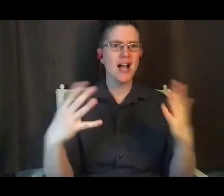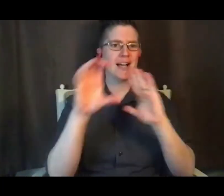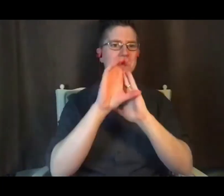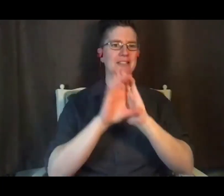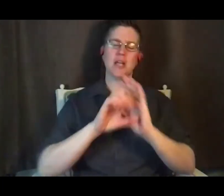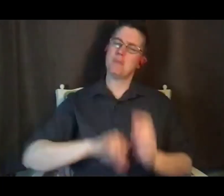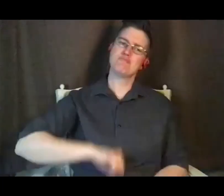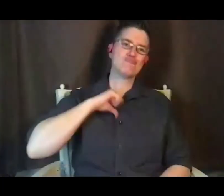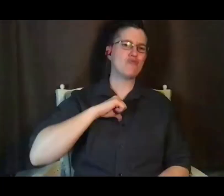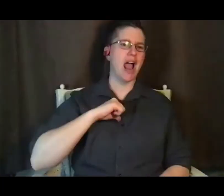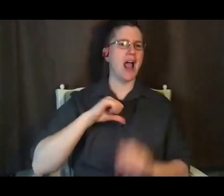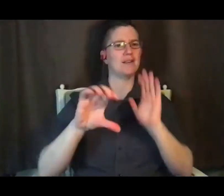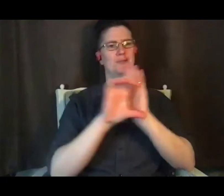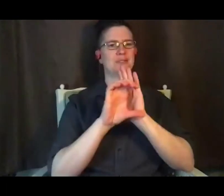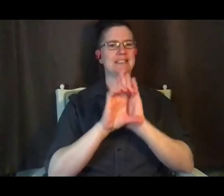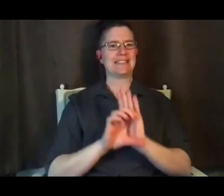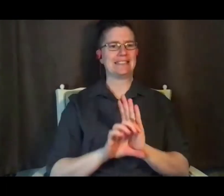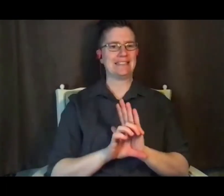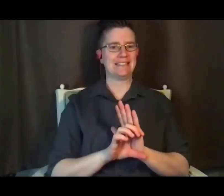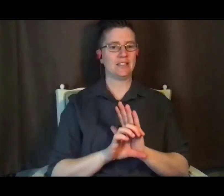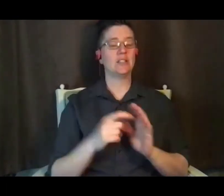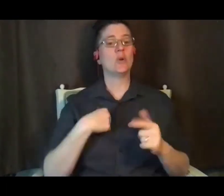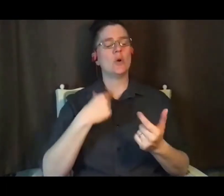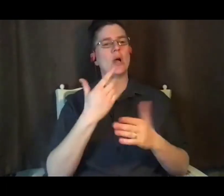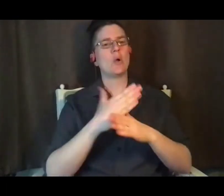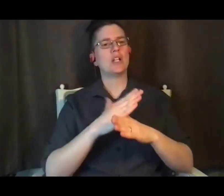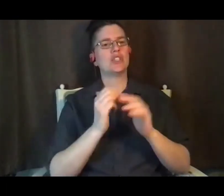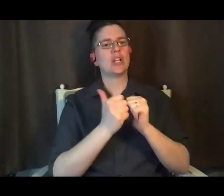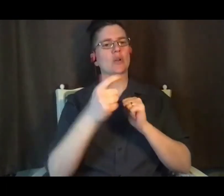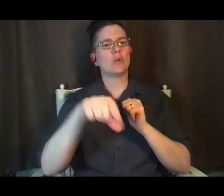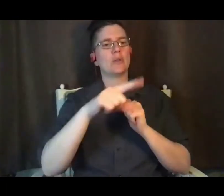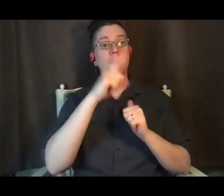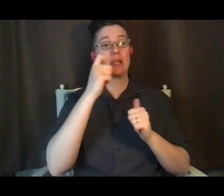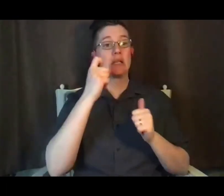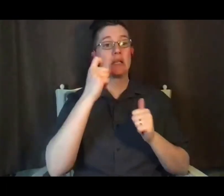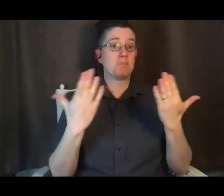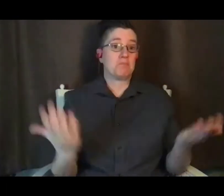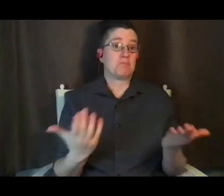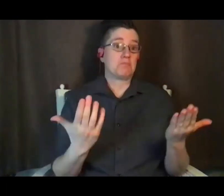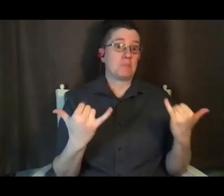obtained so i want to share that with you because you might be here now part of this conference part